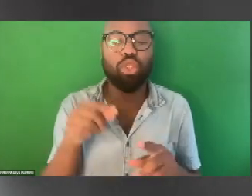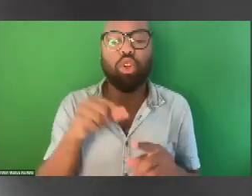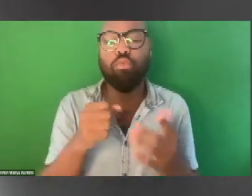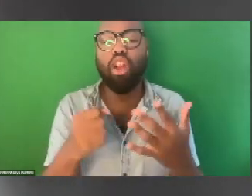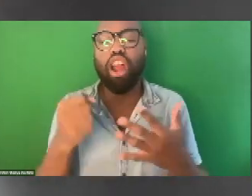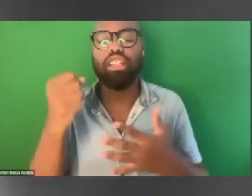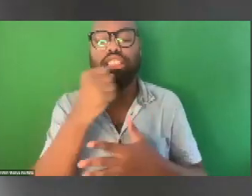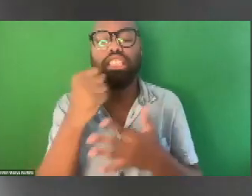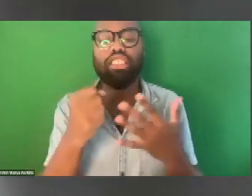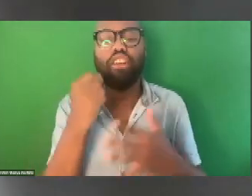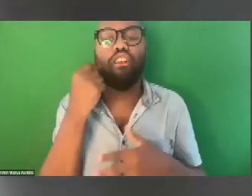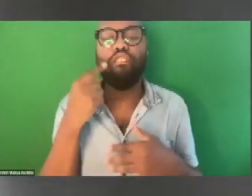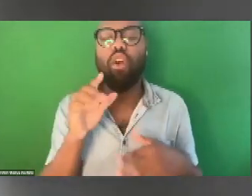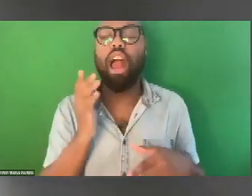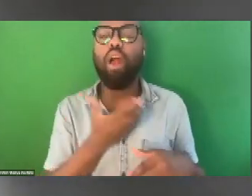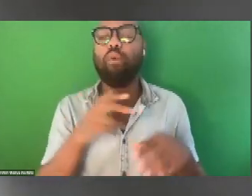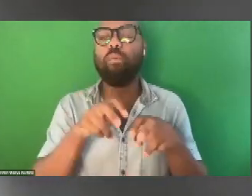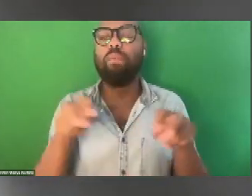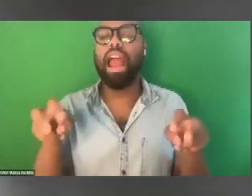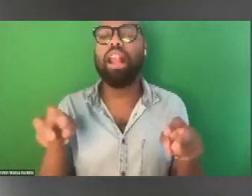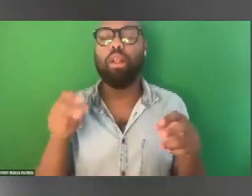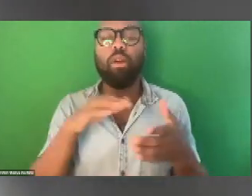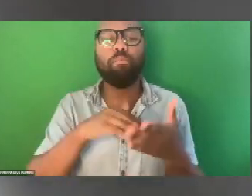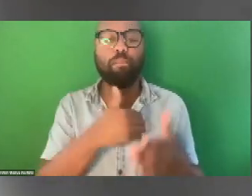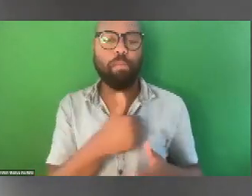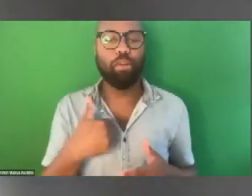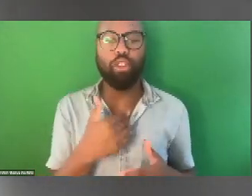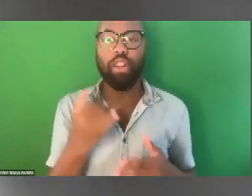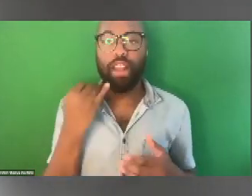If you could have one study or a piece of data